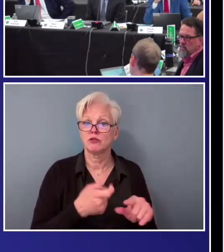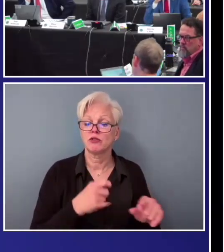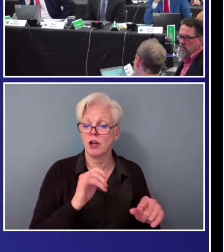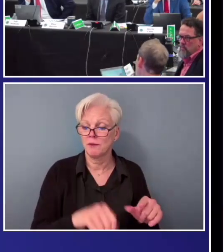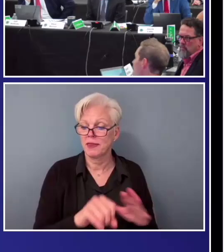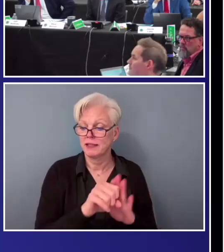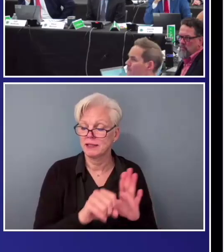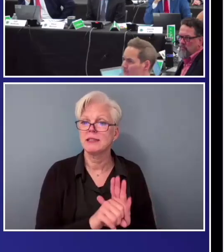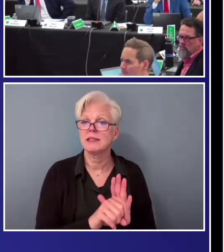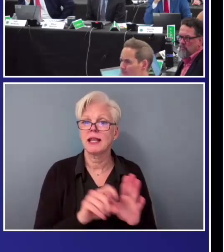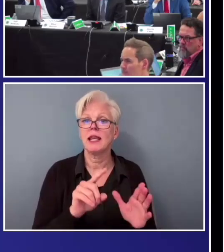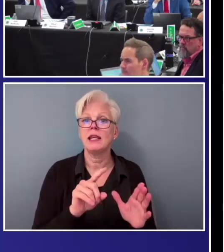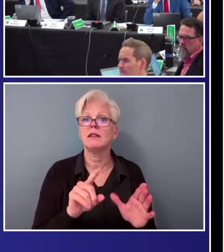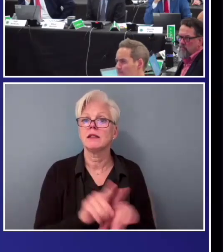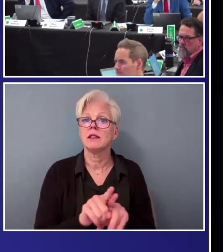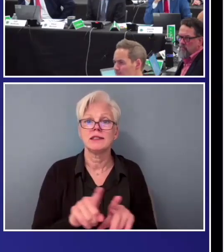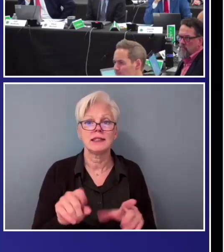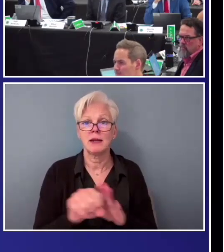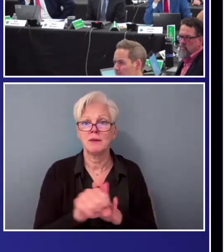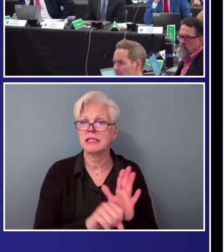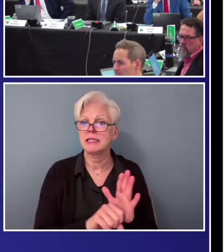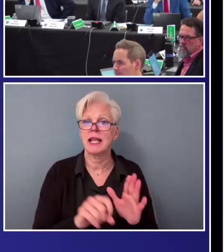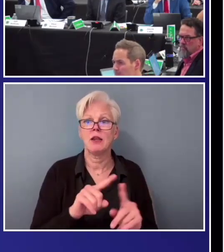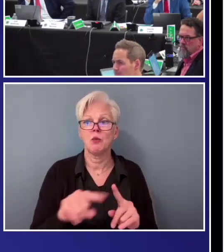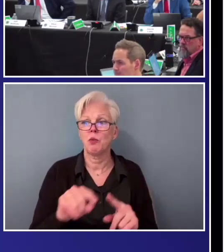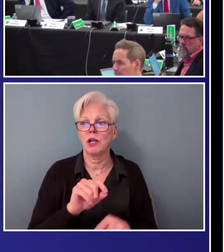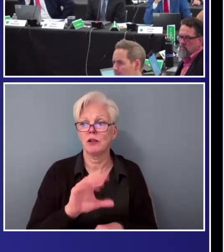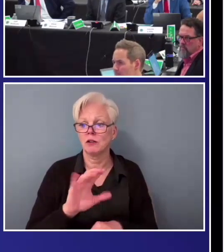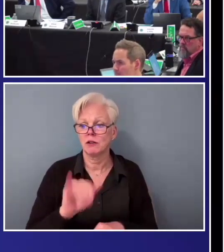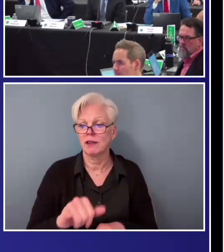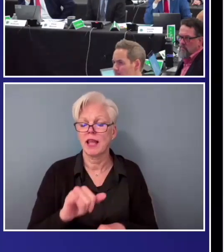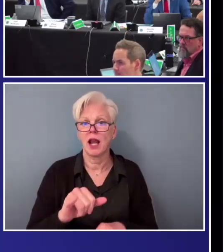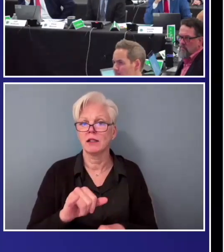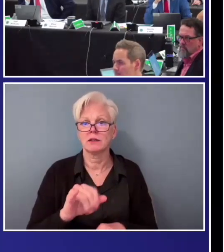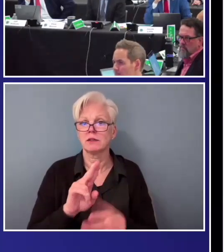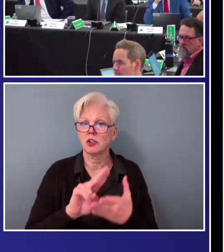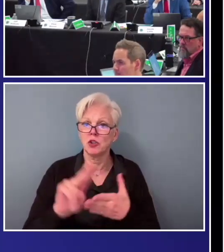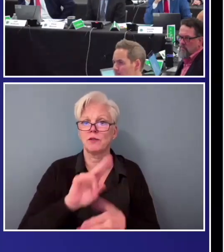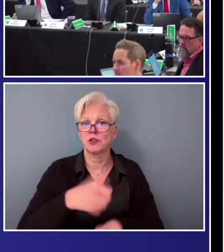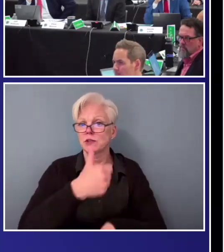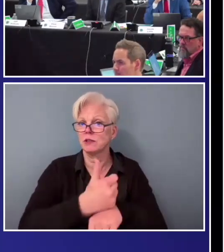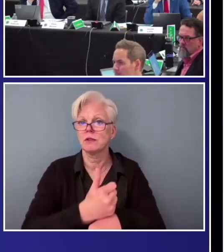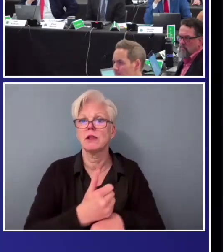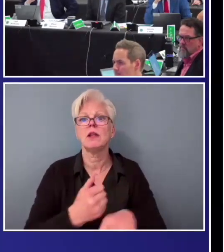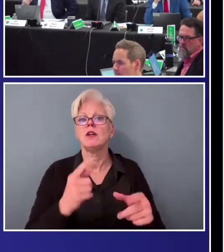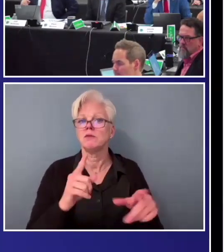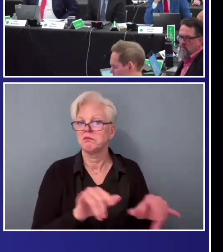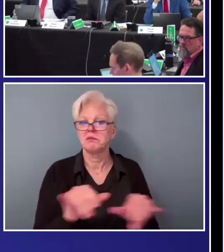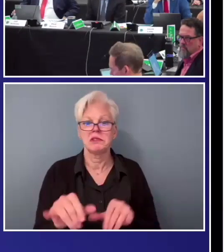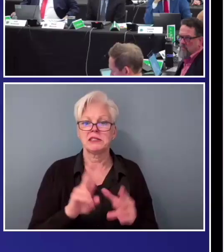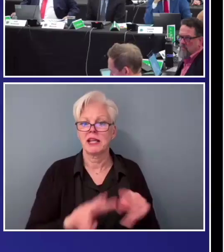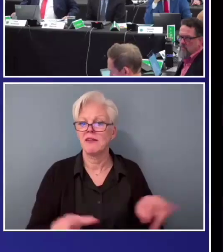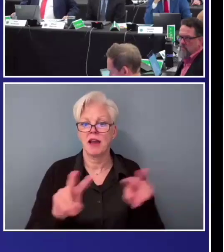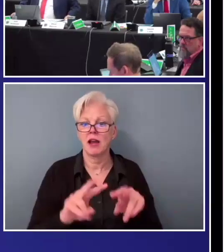where the institution is located, we use the national value. So the undergraduate programs have a